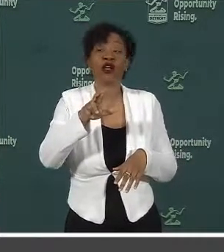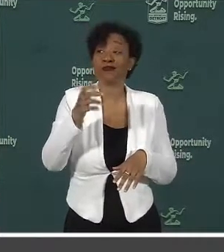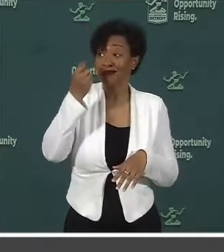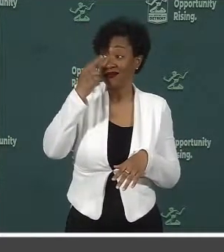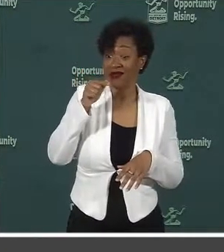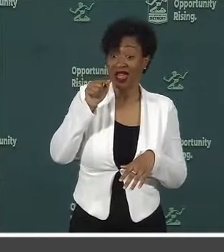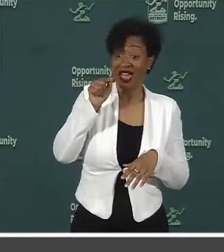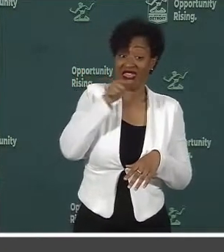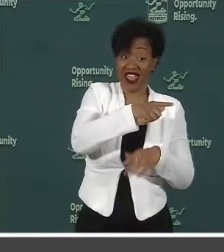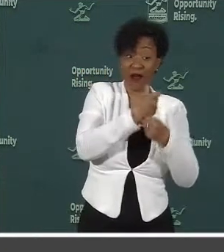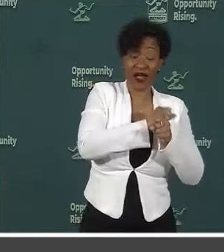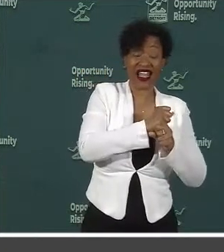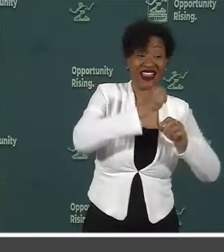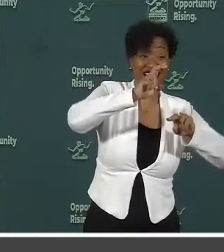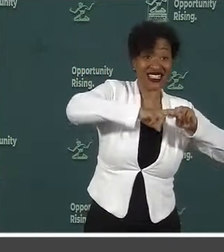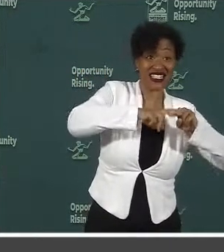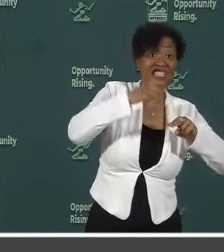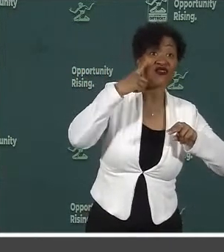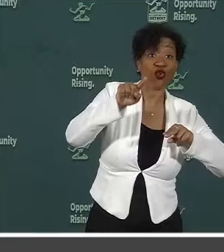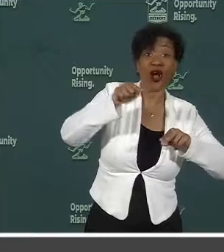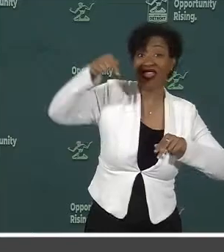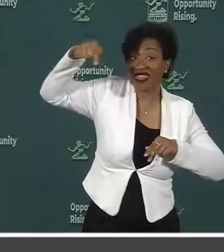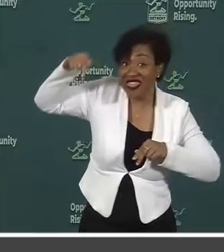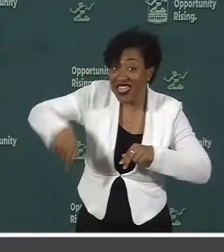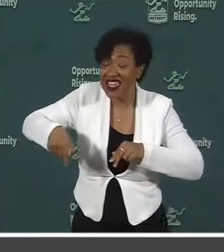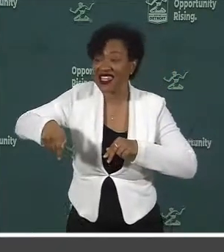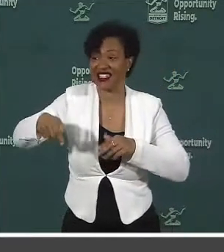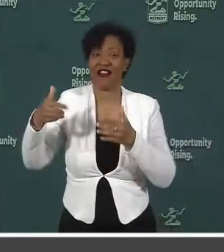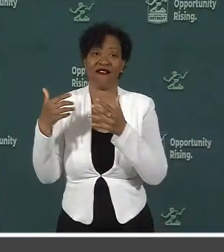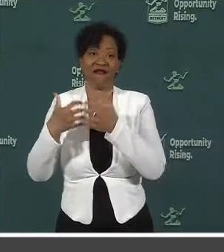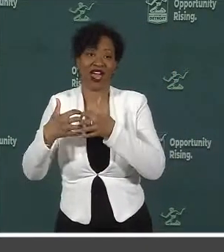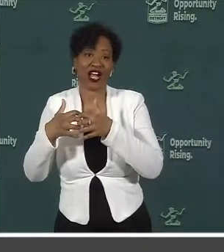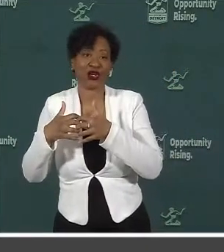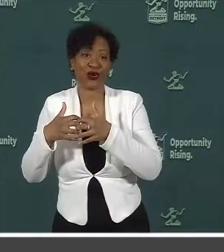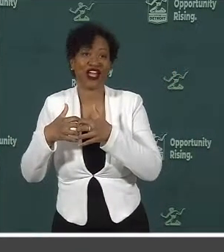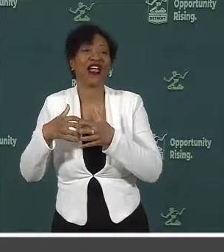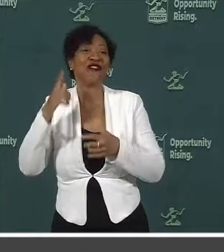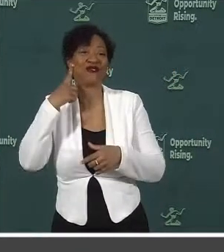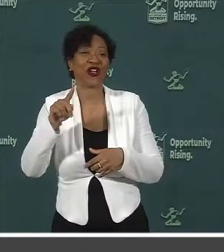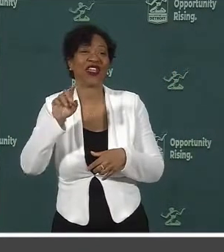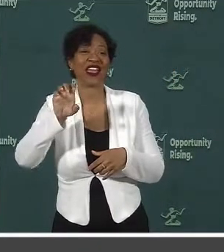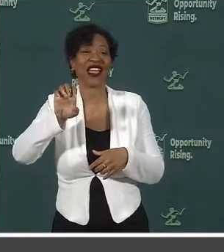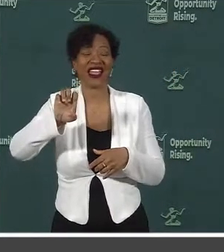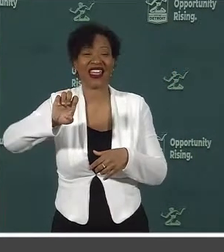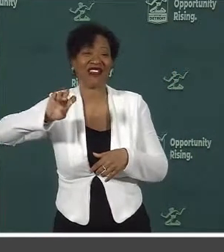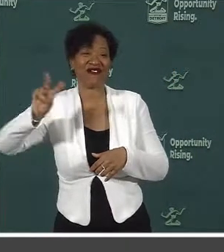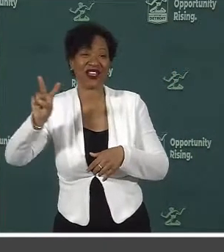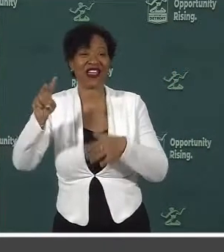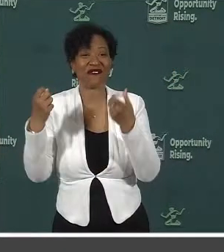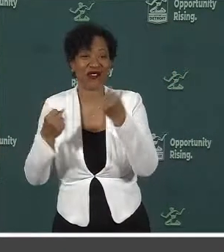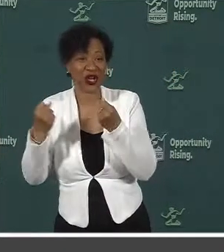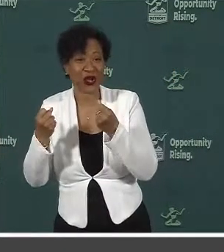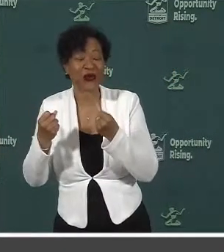CAN'T SAY ENOUGH TO I MEAN FROM GENERAL MOTORS WHO WAS IT REALLY URGED EARLIER TO DO THIS